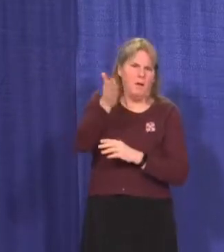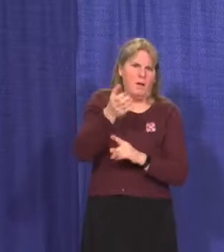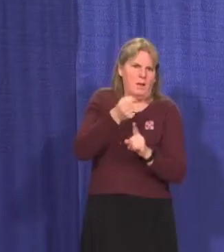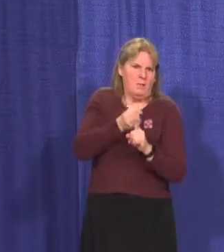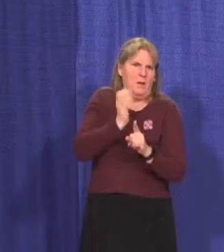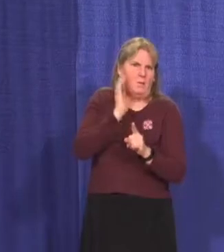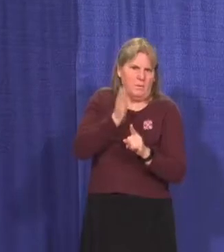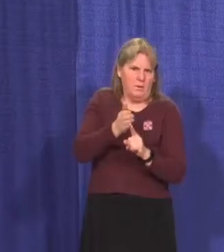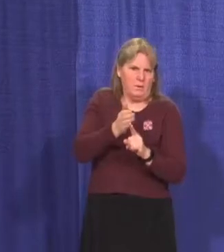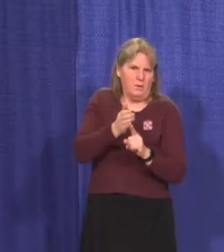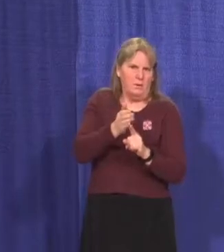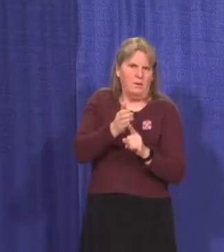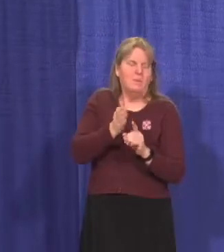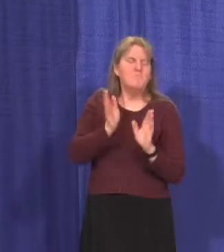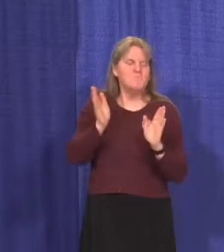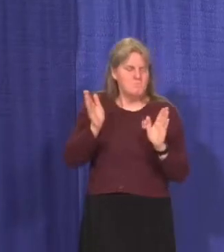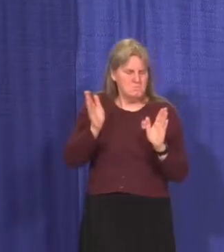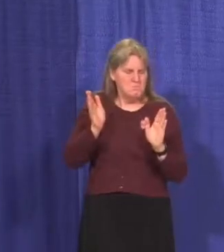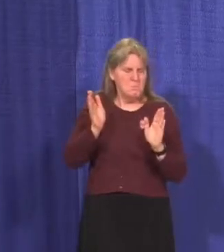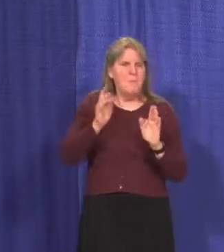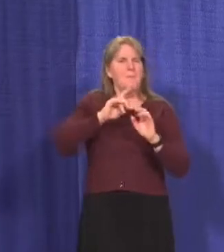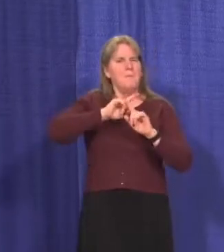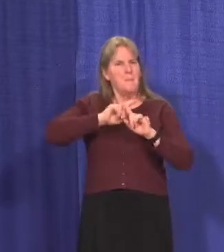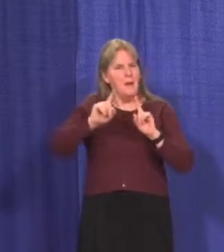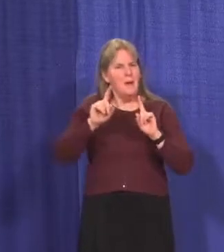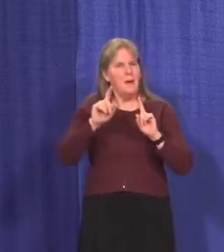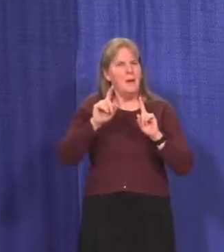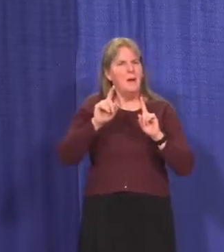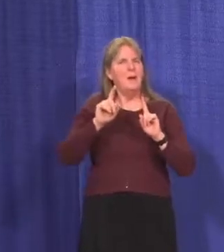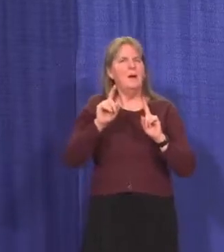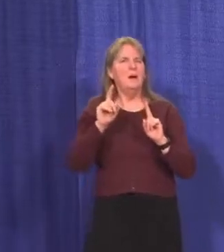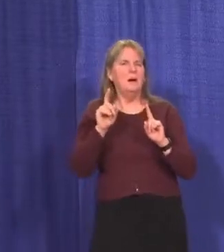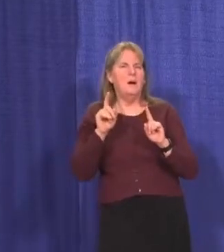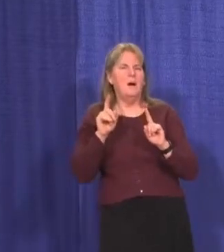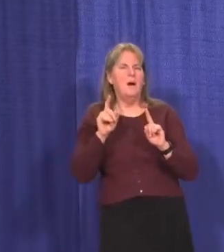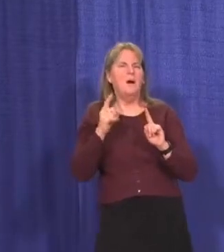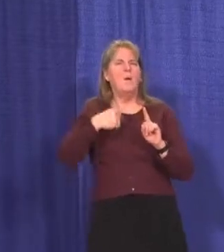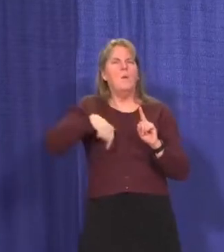But as I say we expect to be